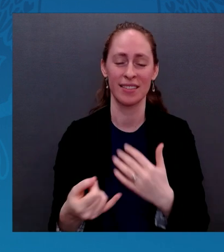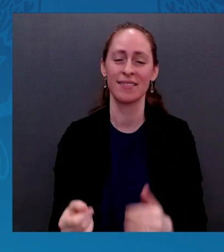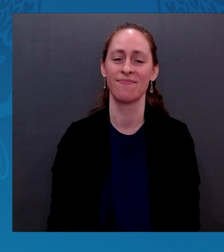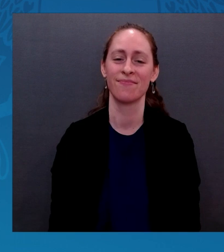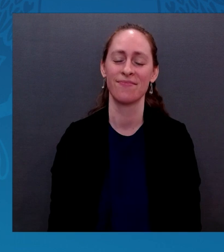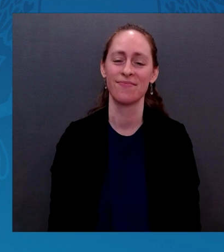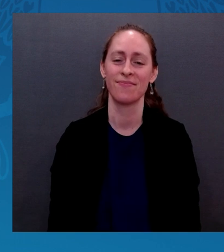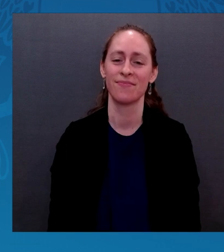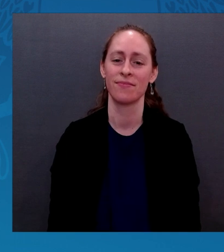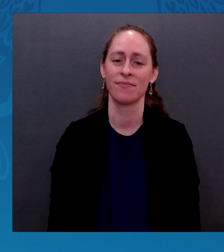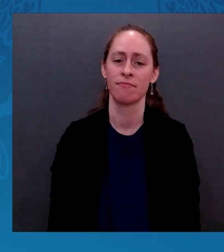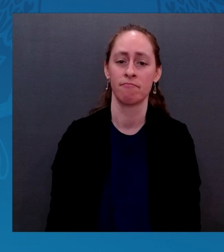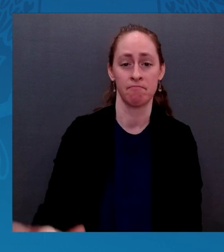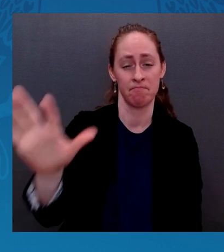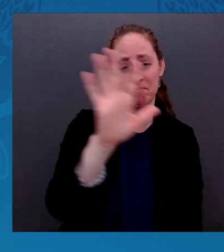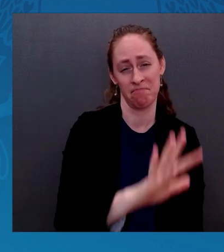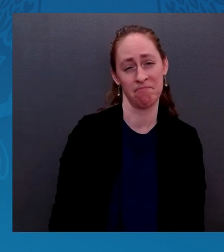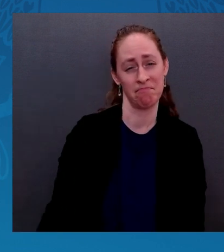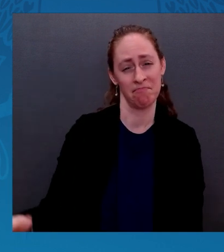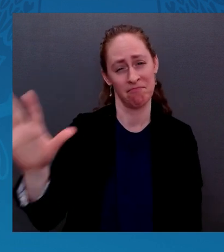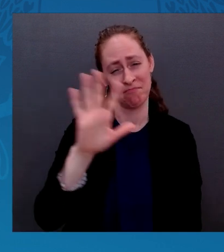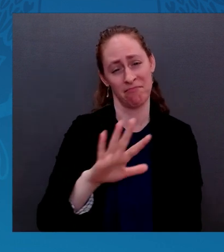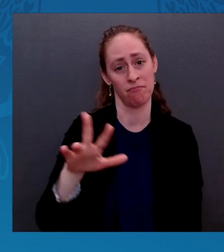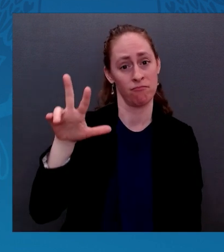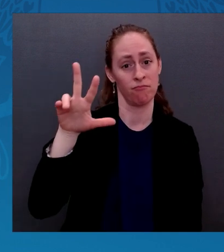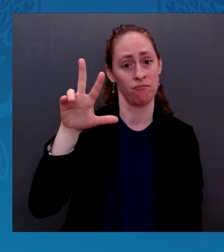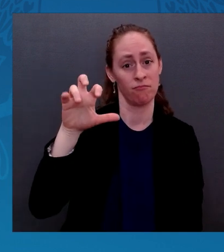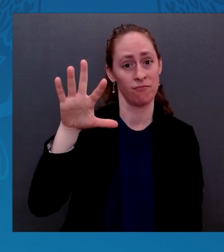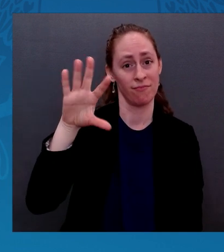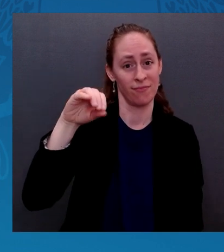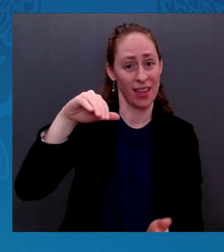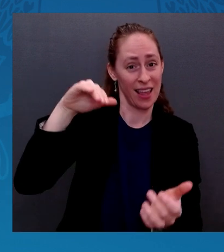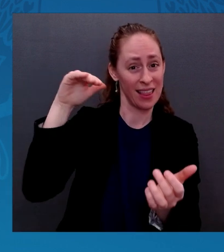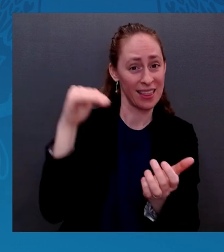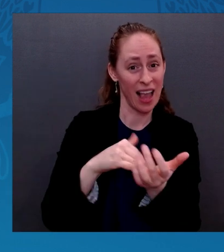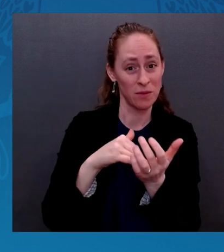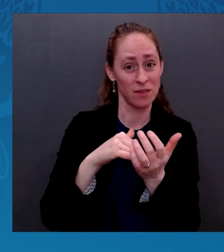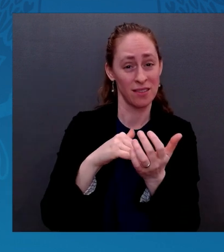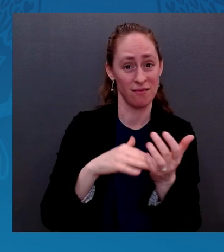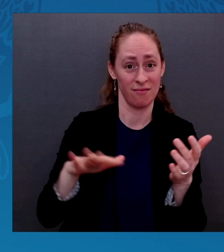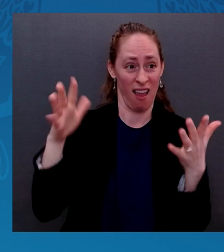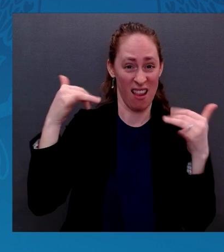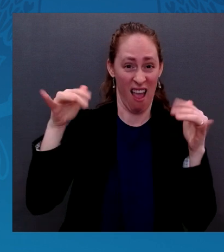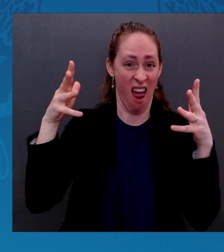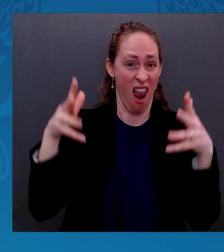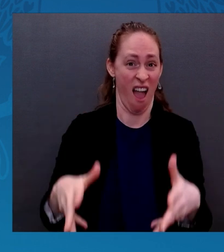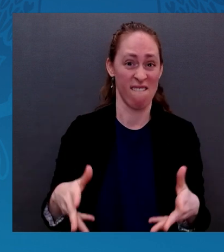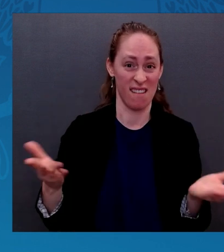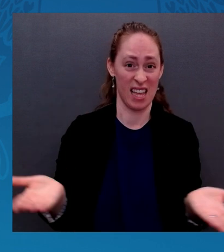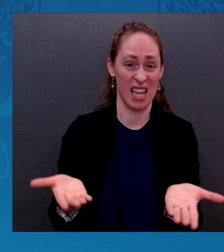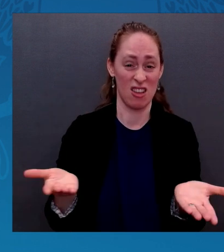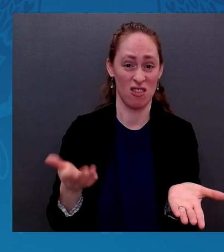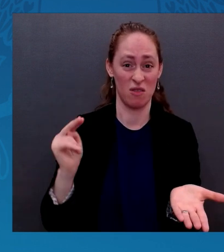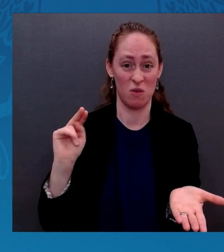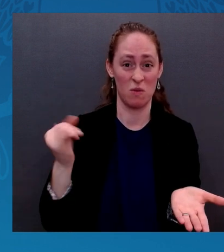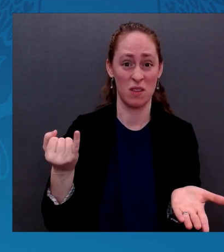We've already identified at least 185 of them -- 185,000 rather one million or more remain to be reviewed.